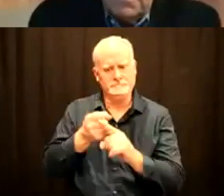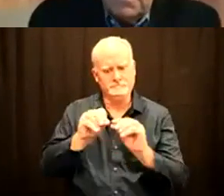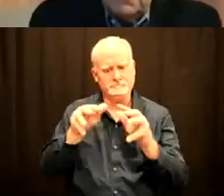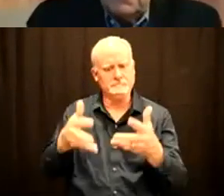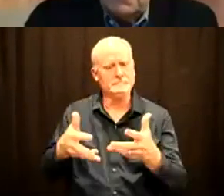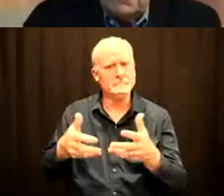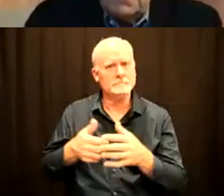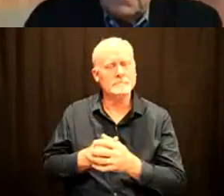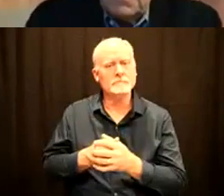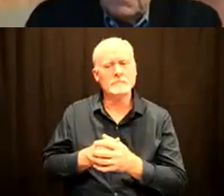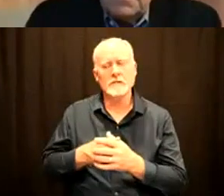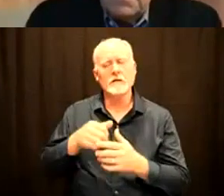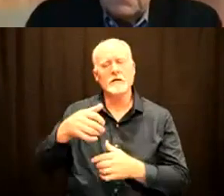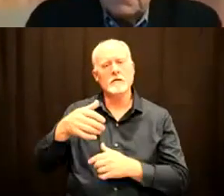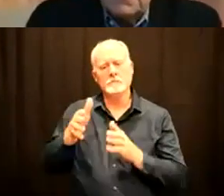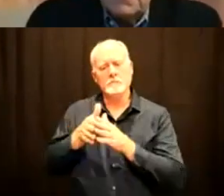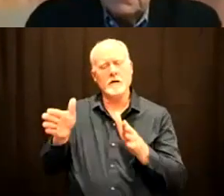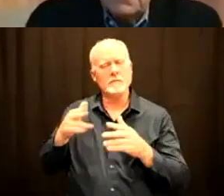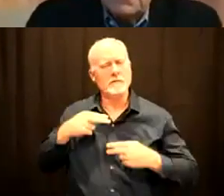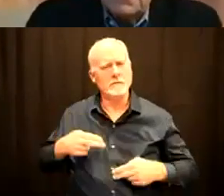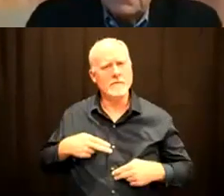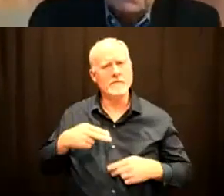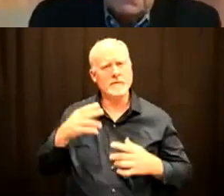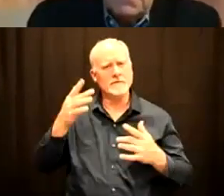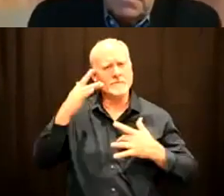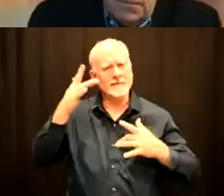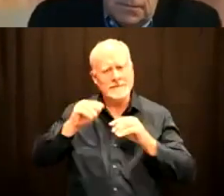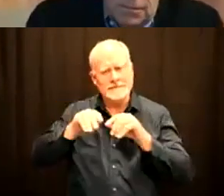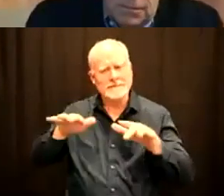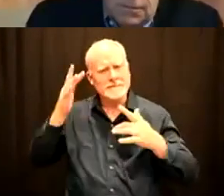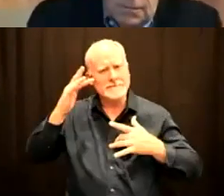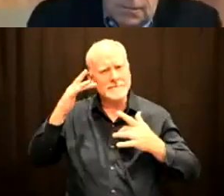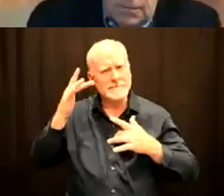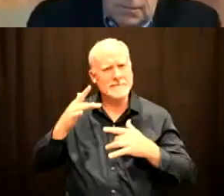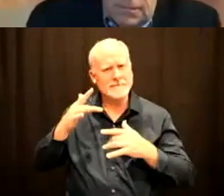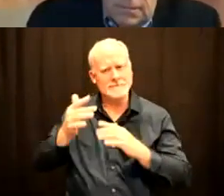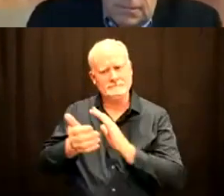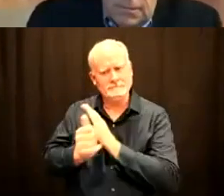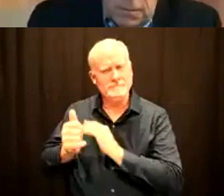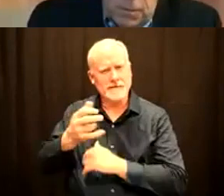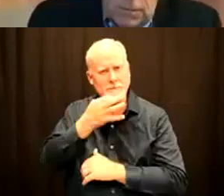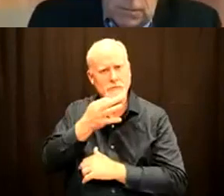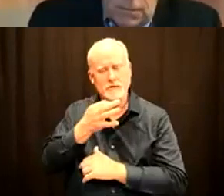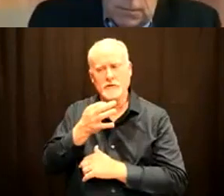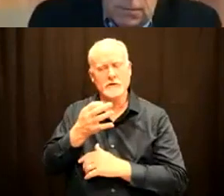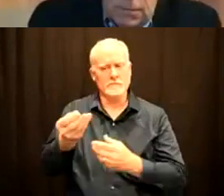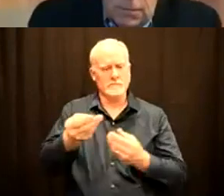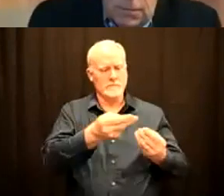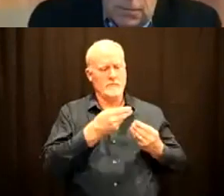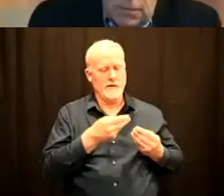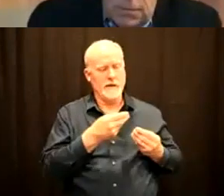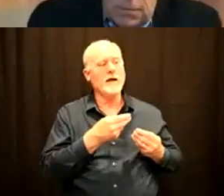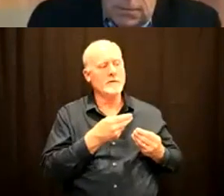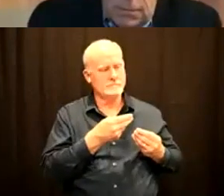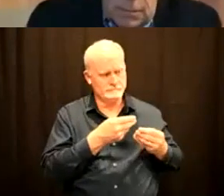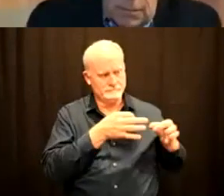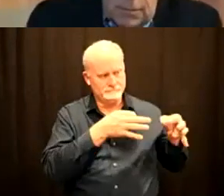and infectious disease experts continue to provide guidance that we build into our safe campus safety